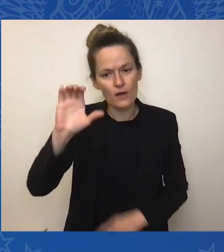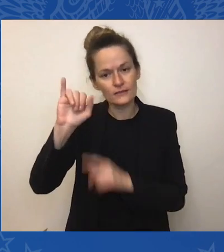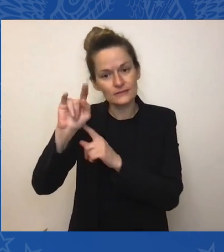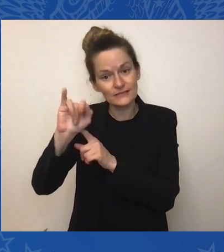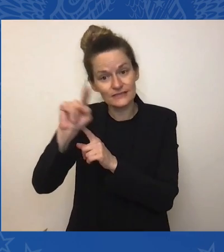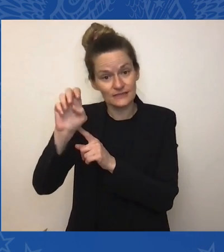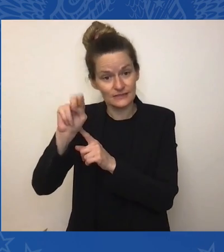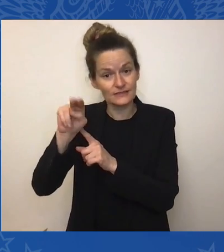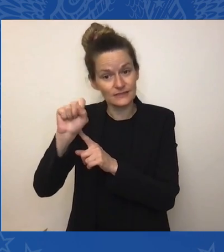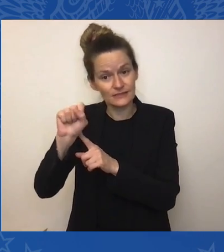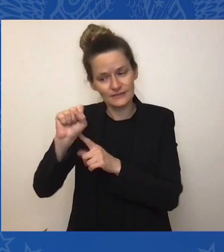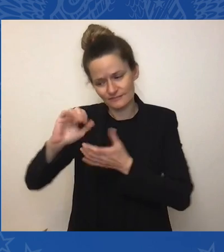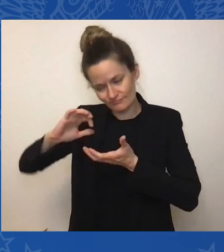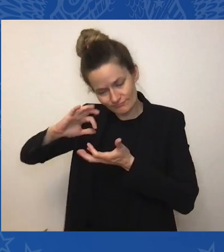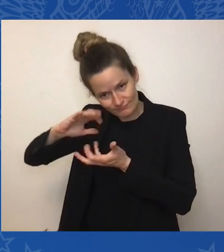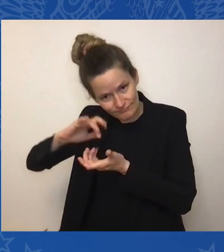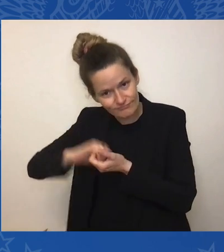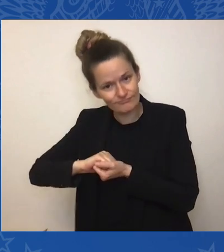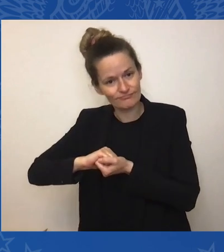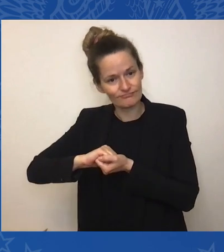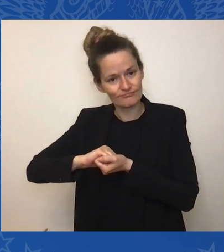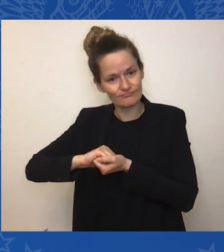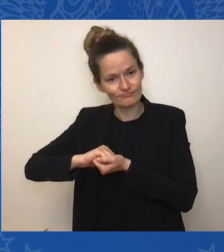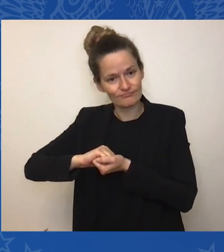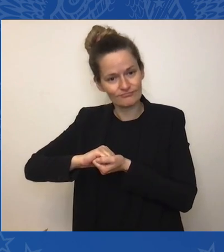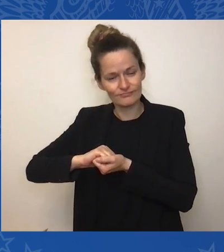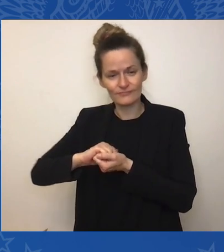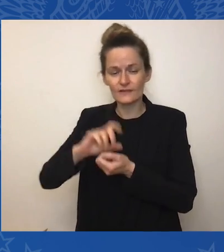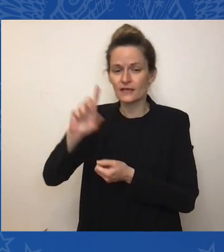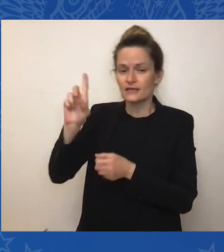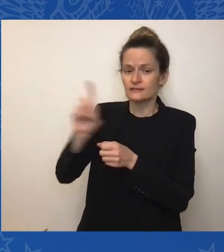democracy is precious, but it's also precarious.